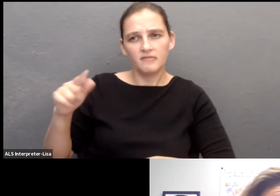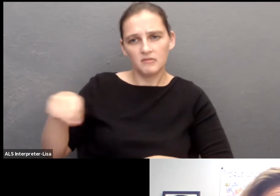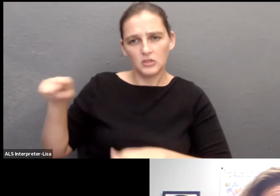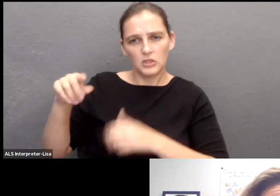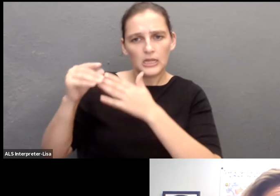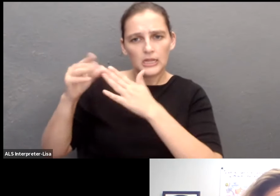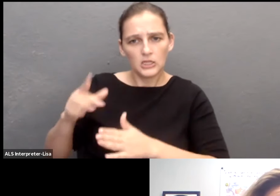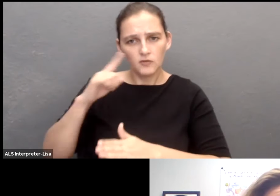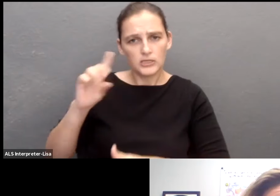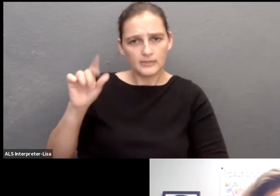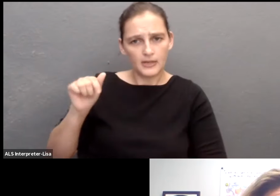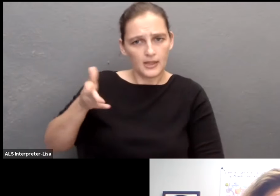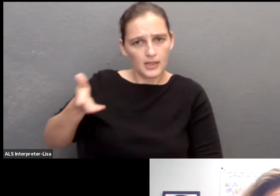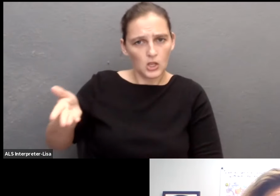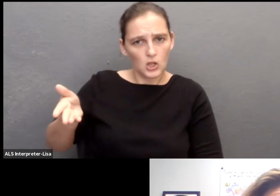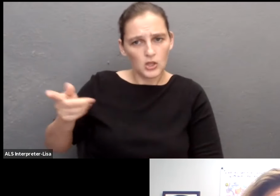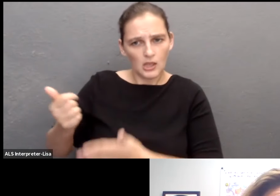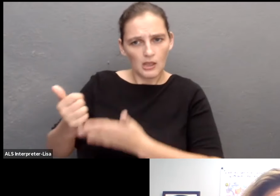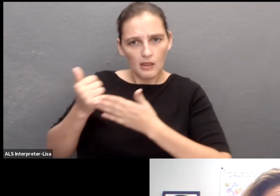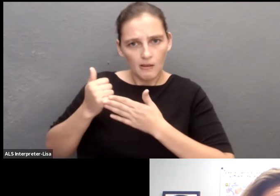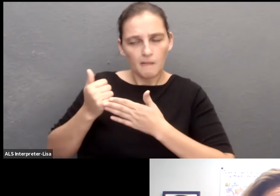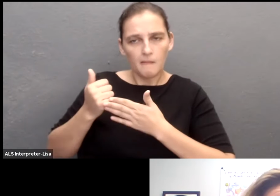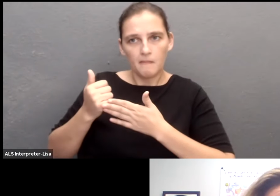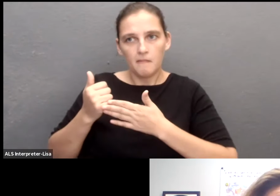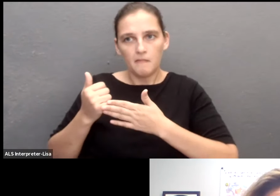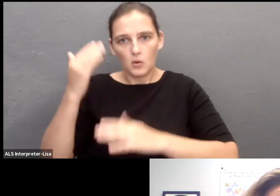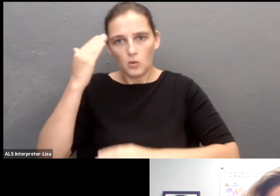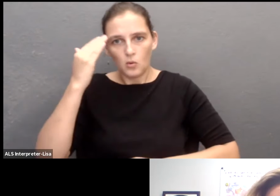there to help us direct, you know, where we're going, who we're talking